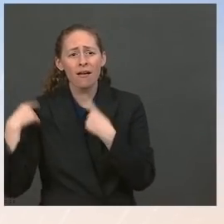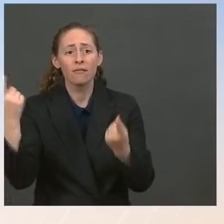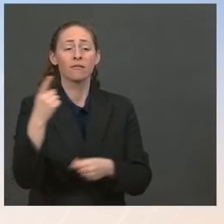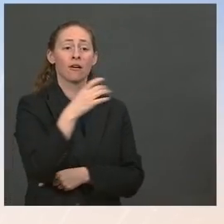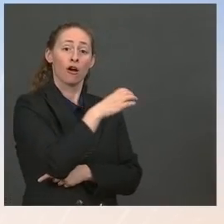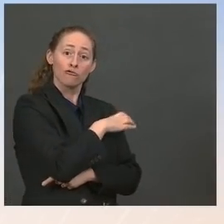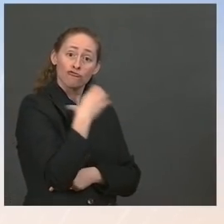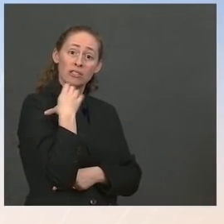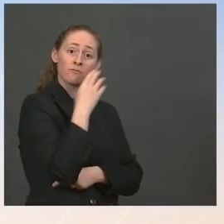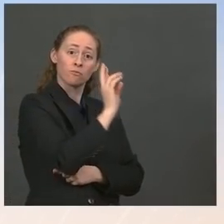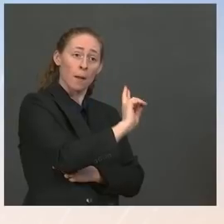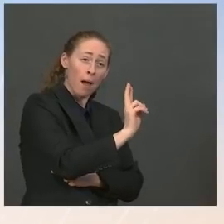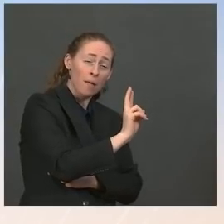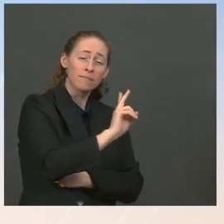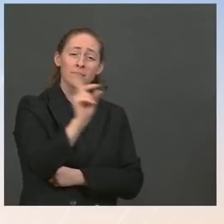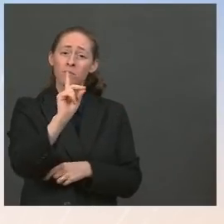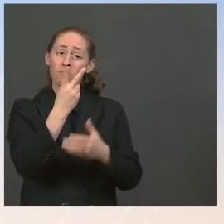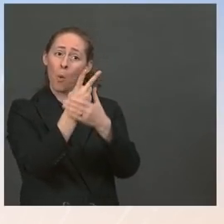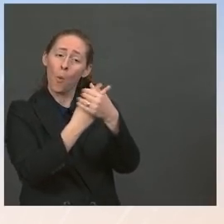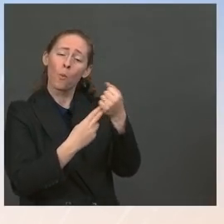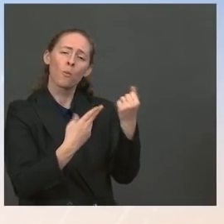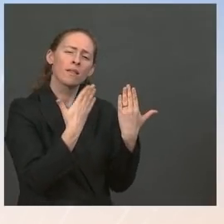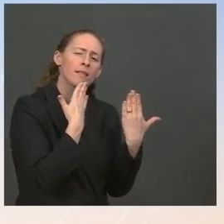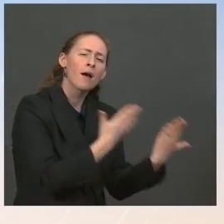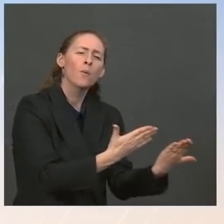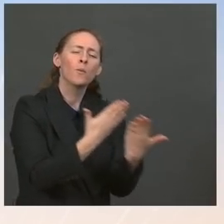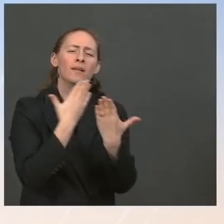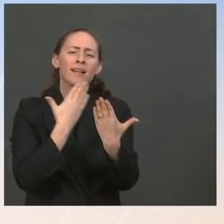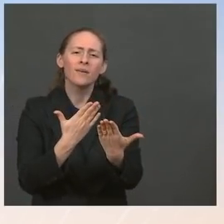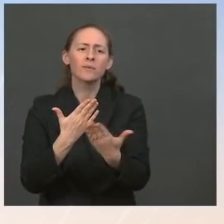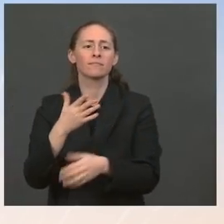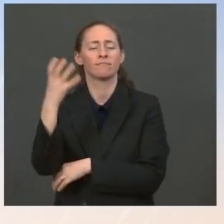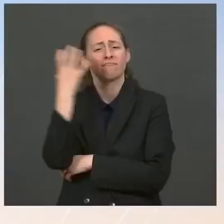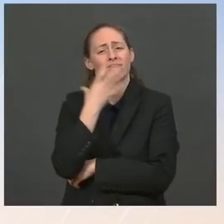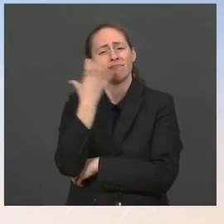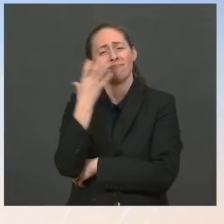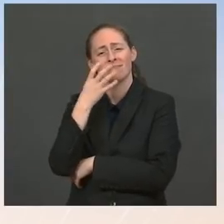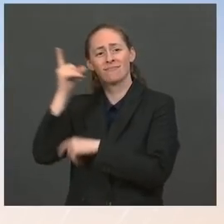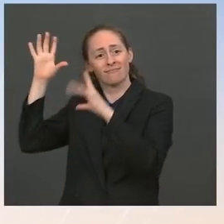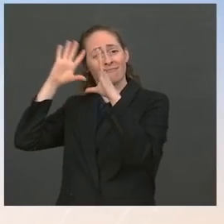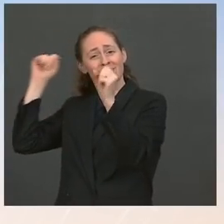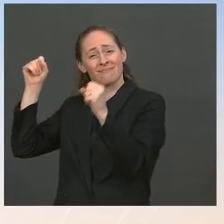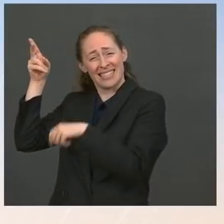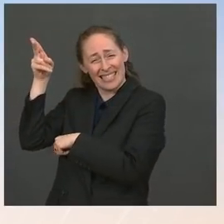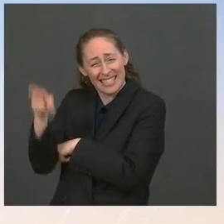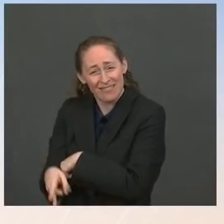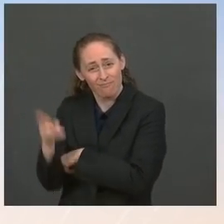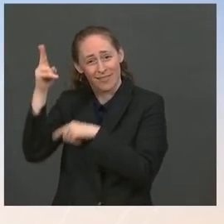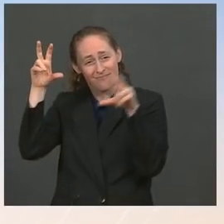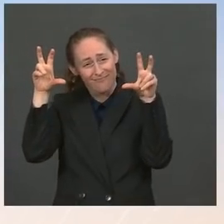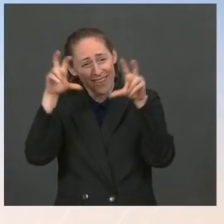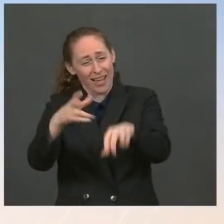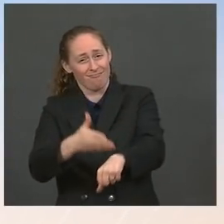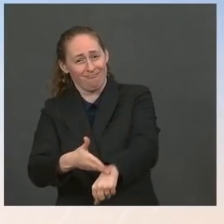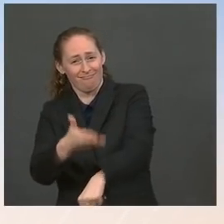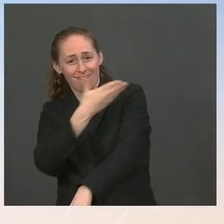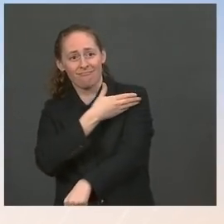President Biden's historic Bipartisan Infrastructure Deal will now become the law of the land. And it couldn't come at a more urgent time.